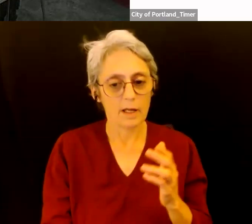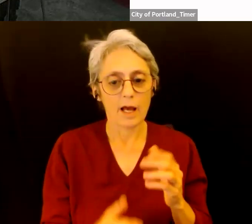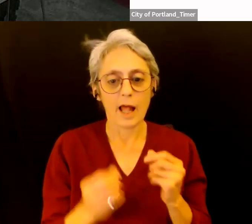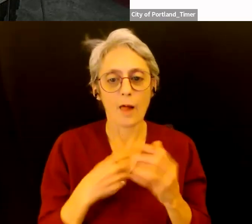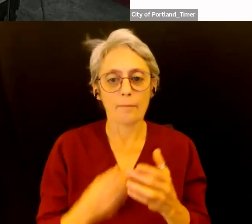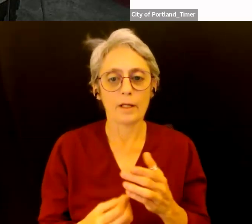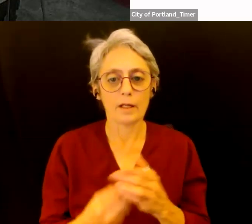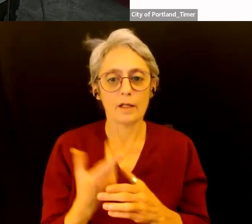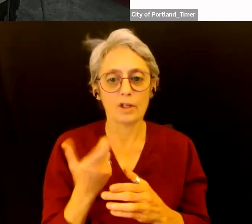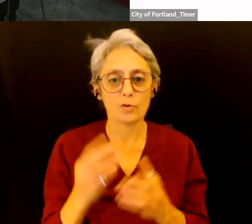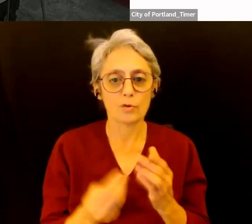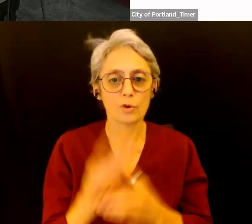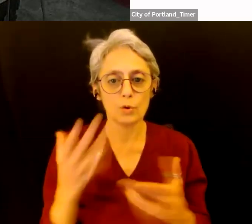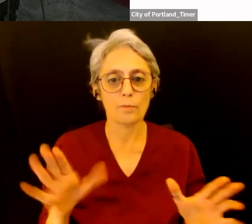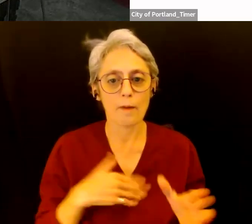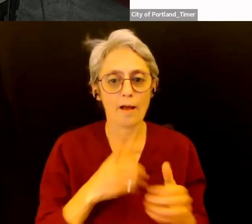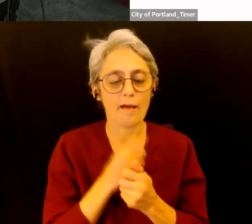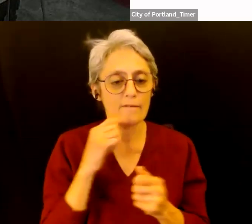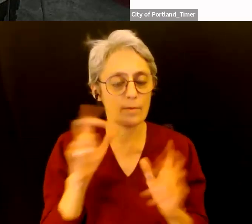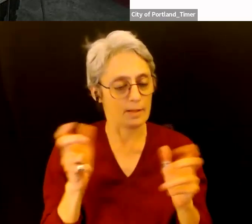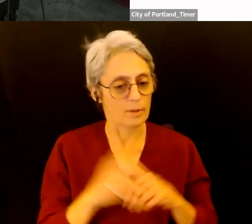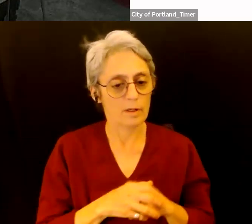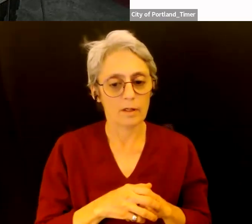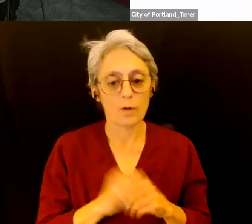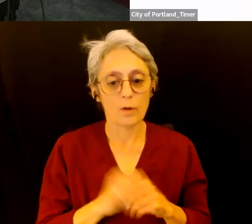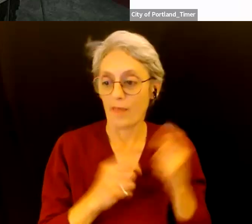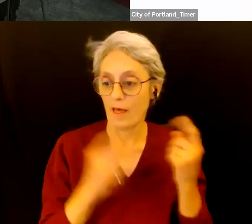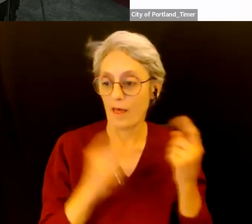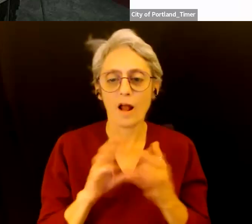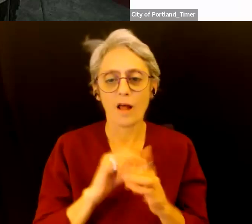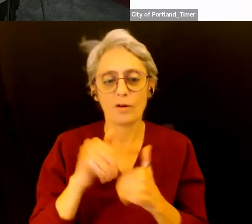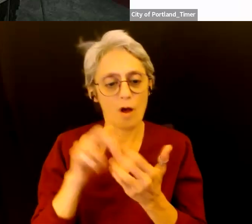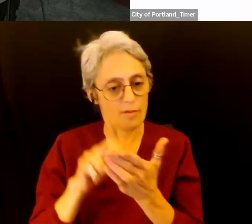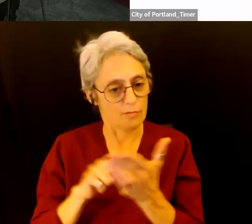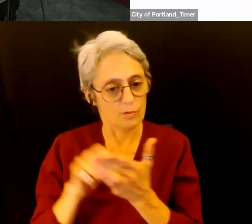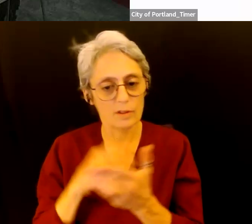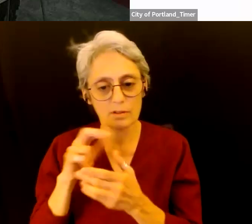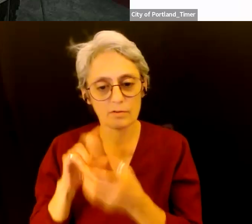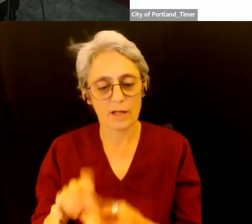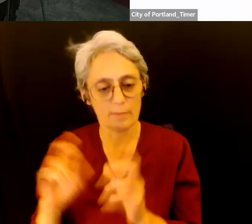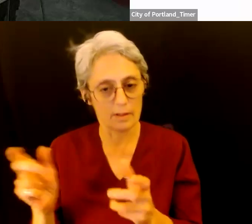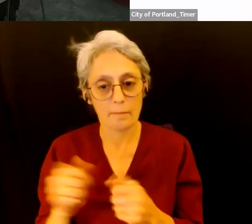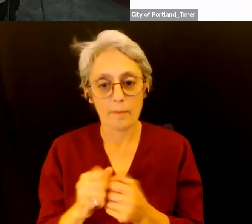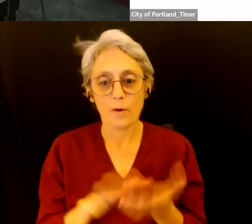And ongoing with that thought, I learned all the rules of basketball and made me want to be a referee when I grew up.